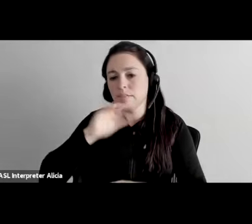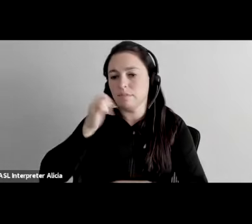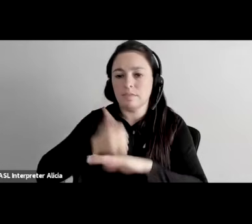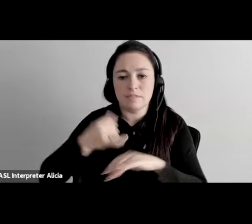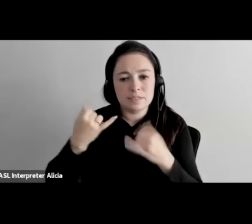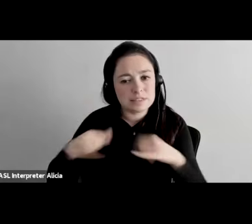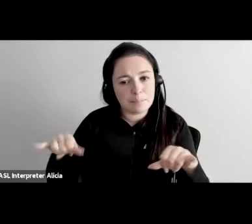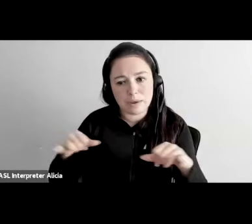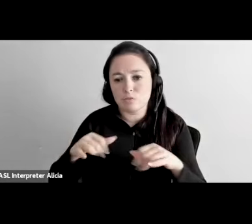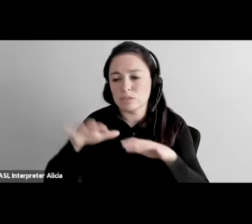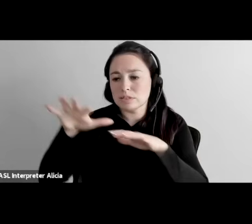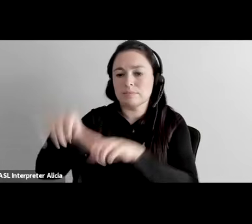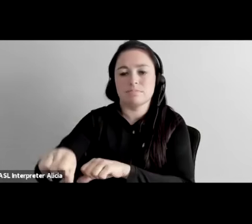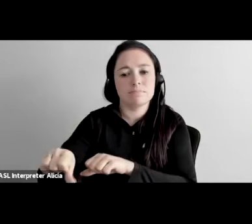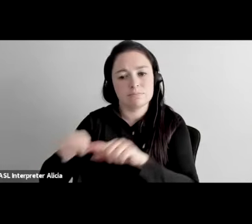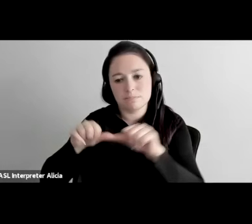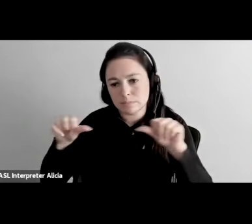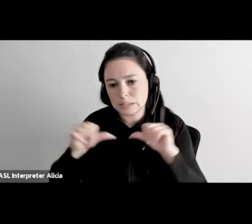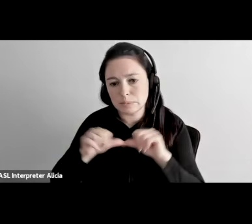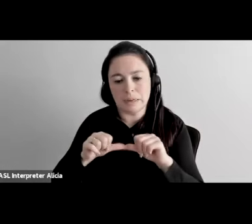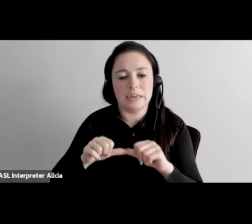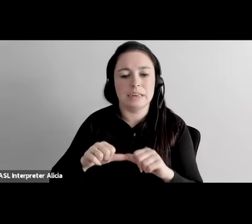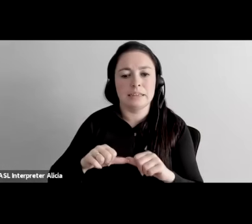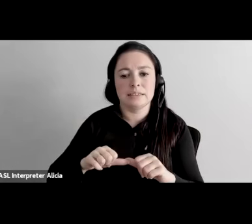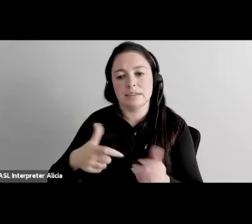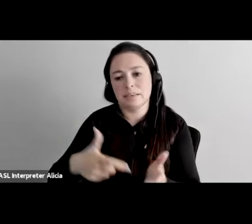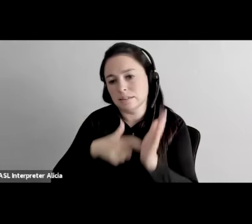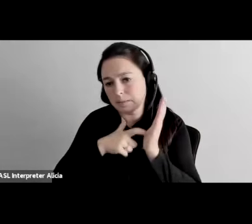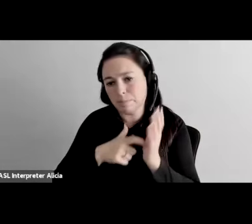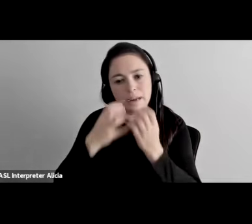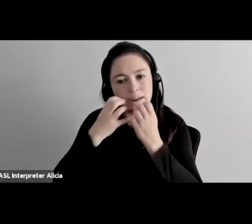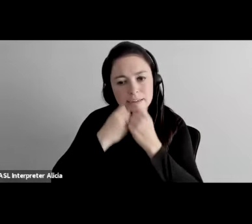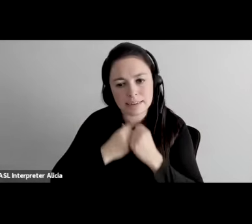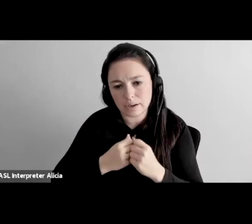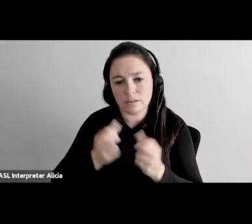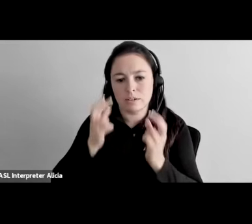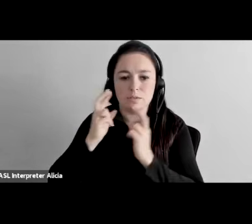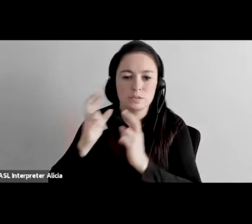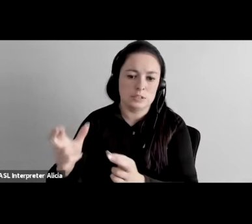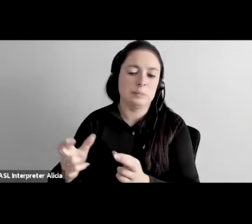space. You deserve care that respects your body and your choices and your role as a parent.